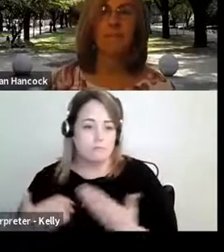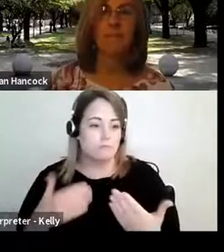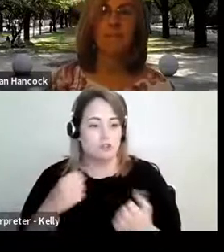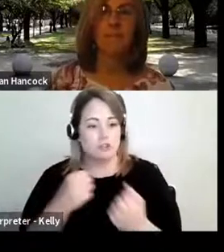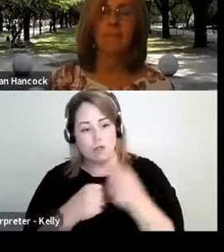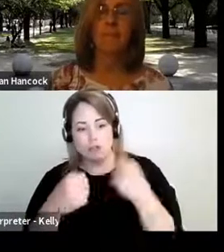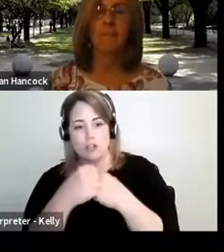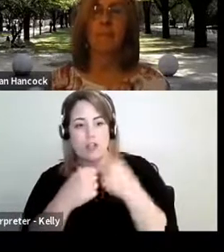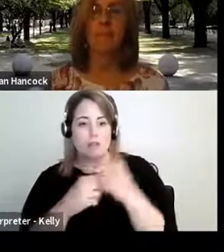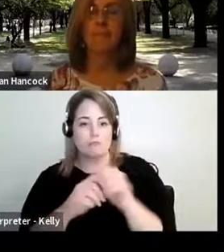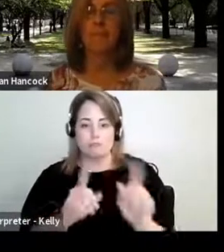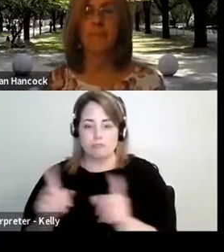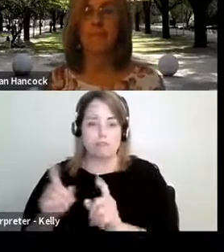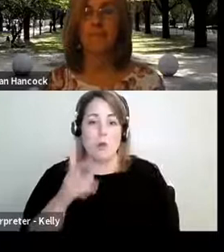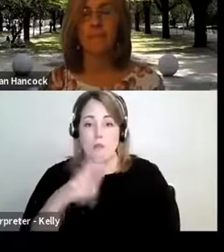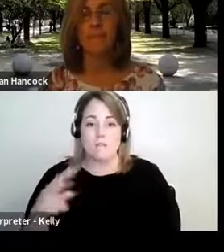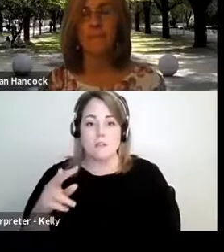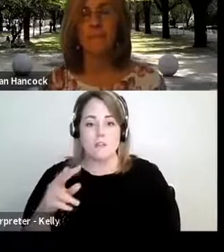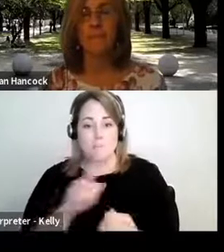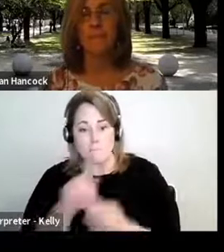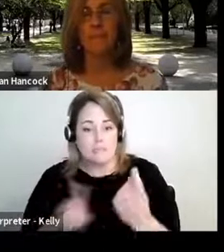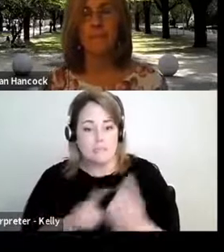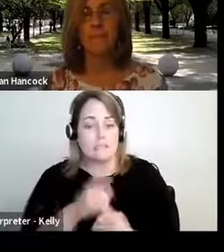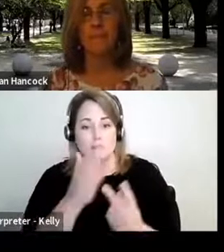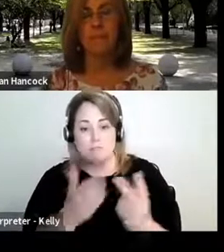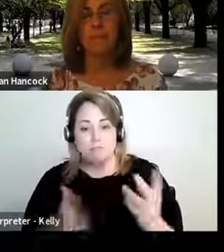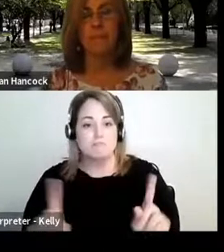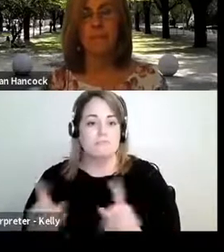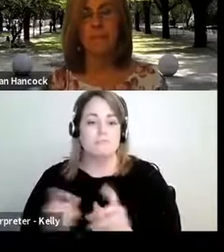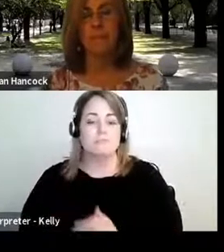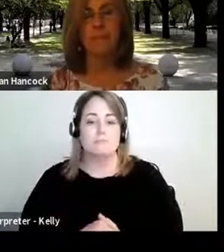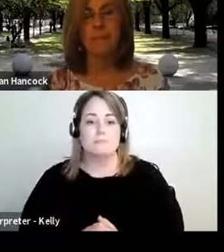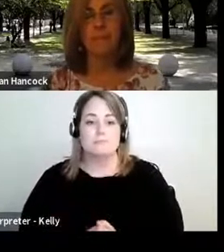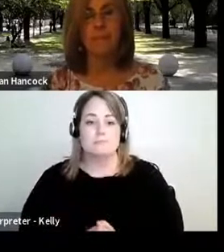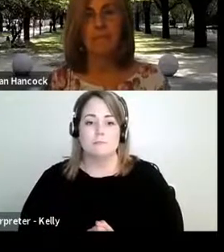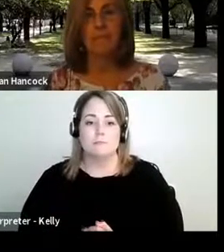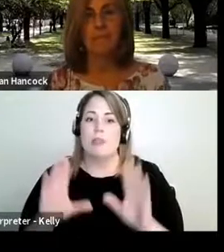how often people meet, and then after that we are going to go into a whole lot of different